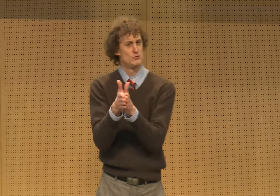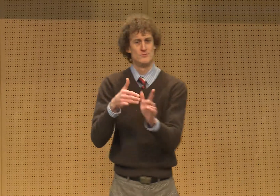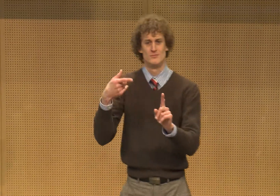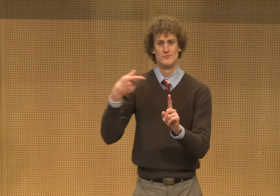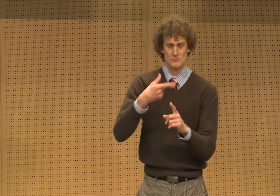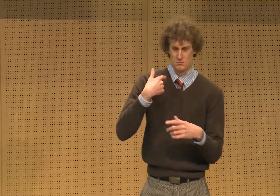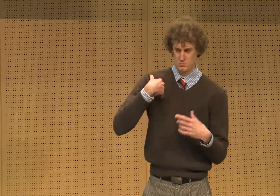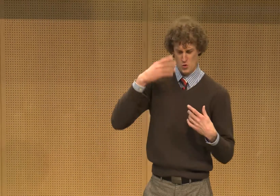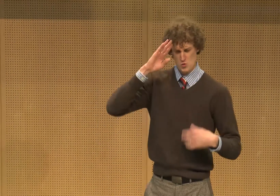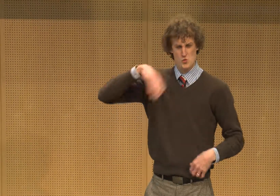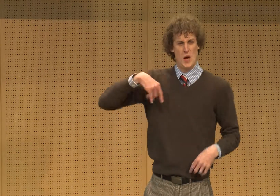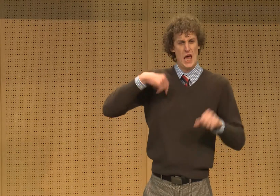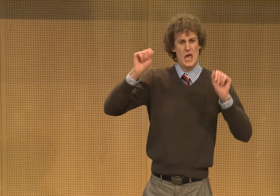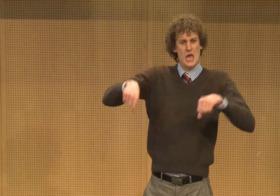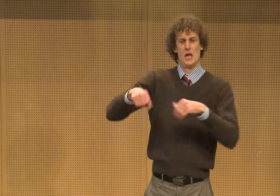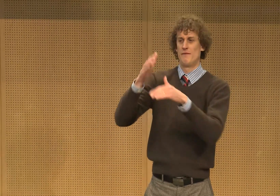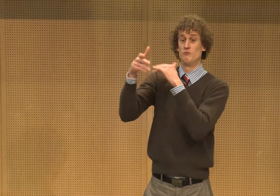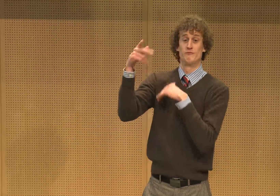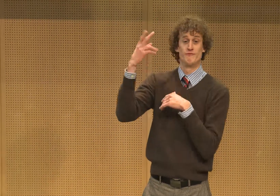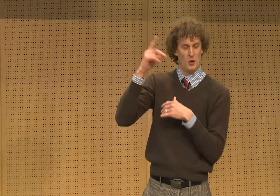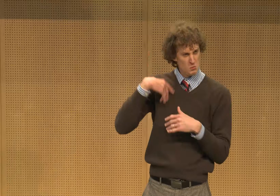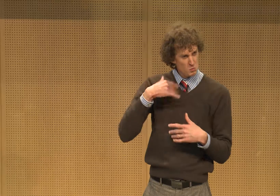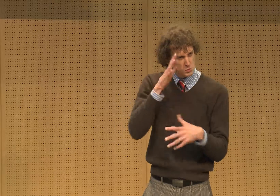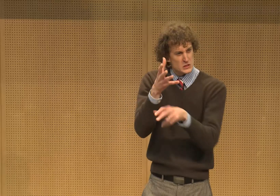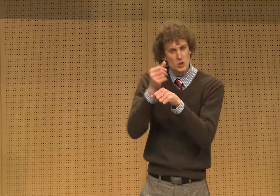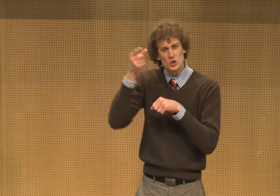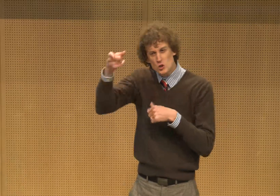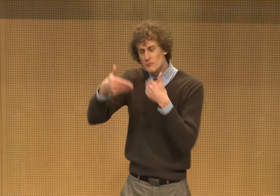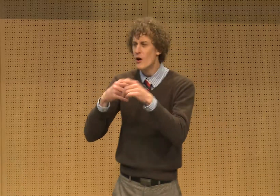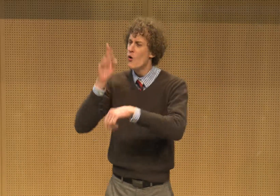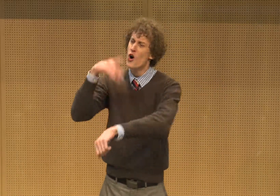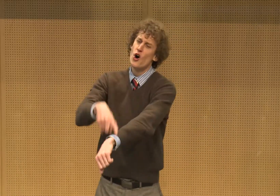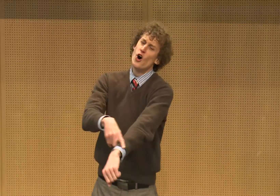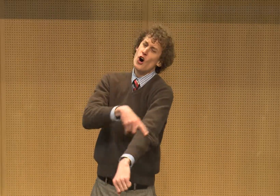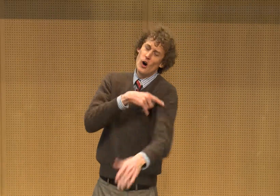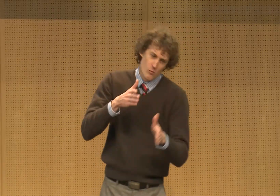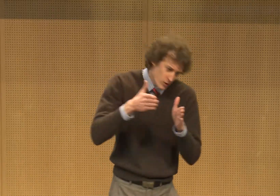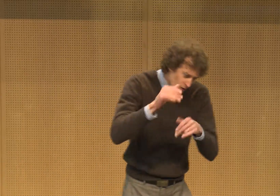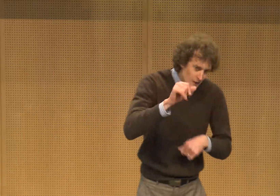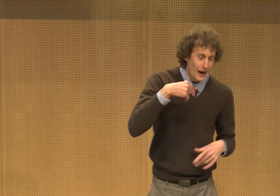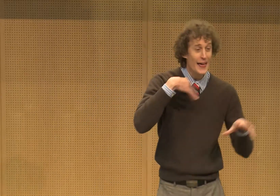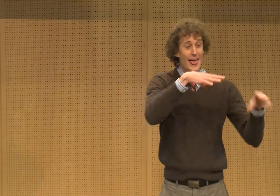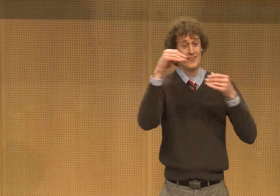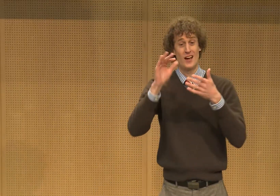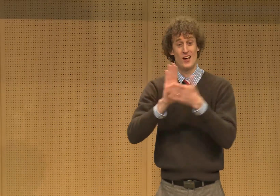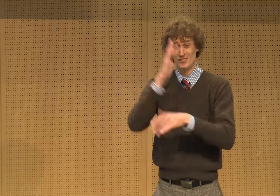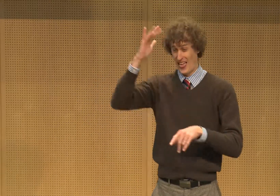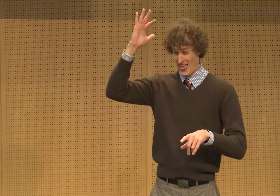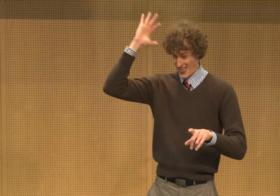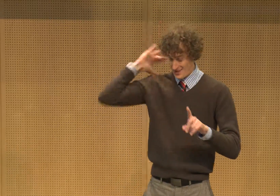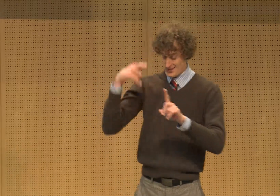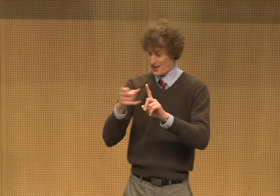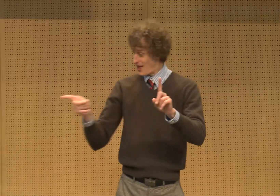As I have mentioned talking about what motivated me, what kept me going, the PhD, you know, kind of went the long way.